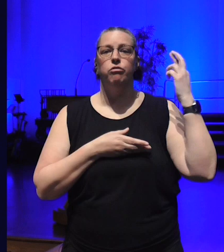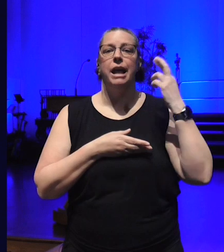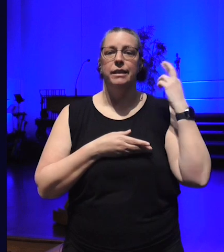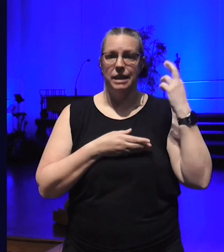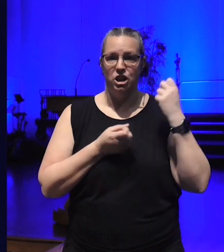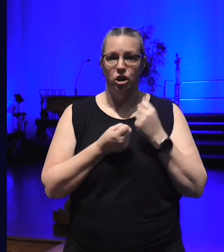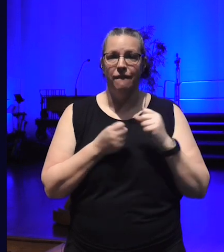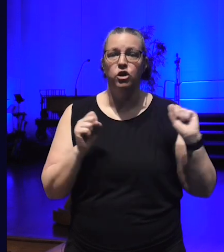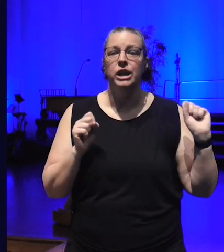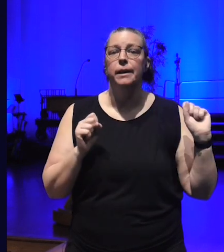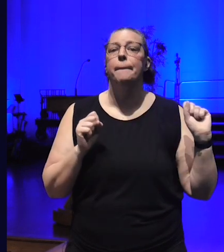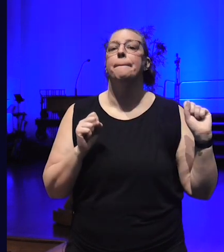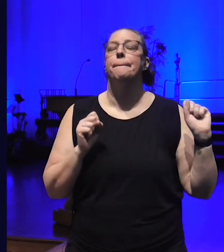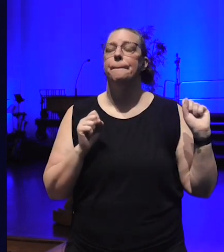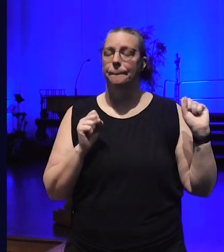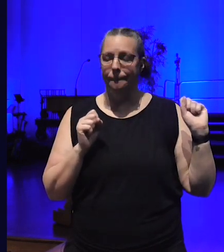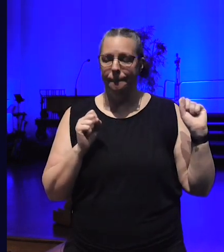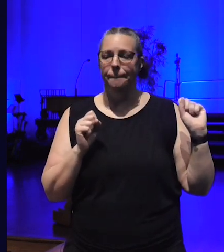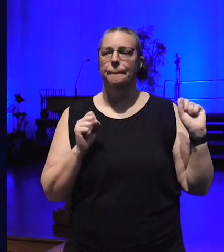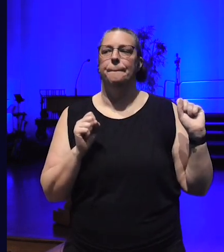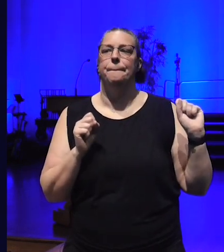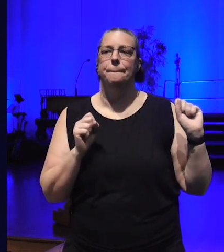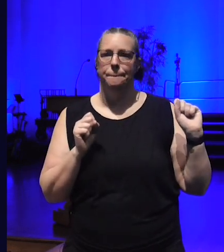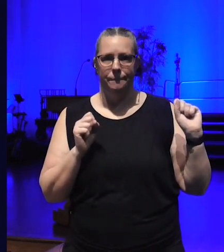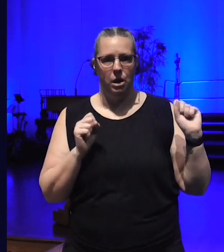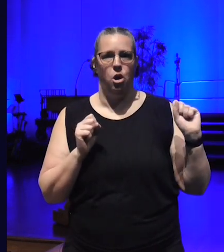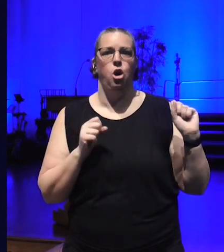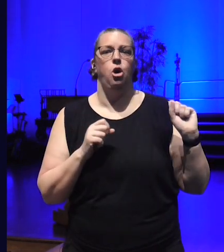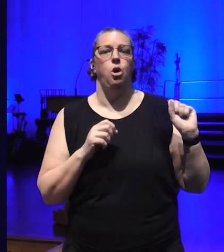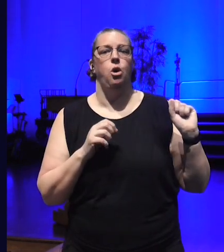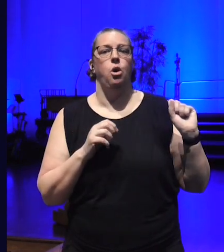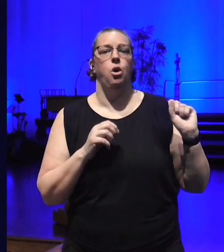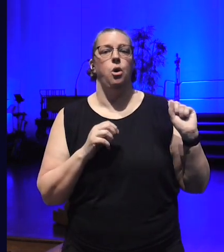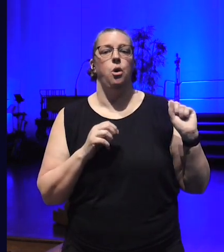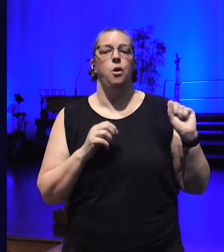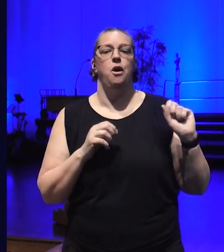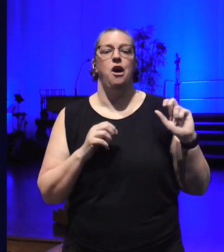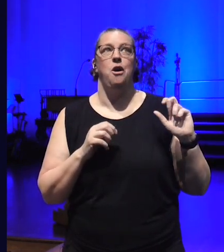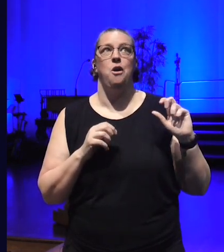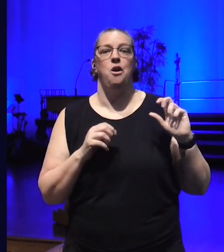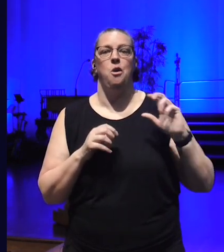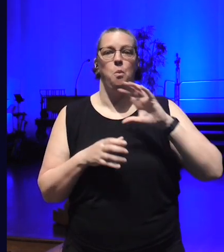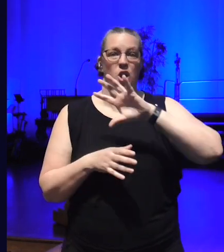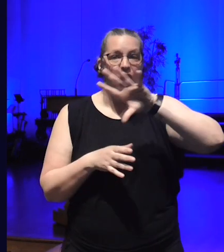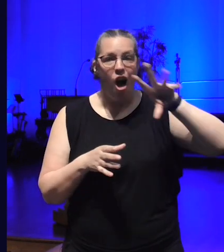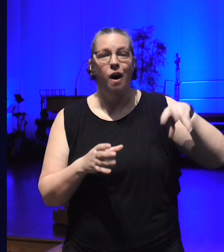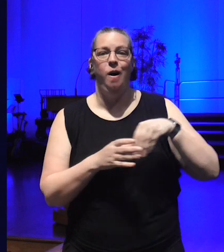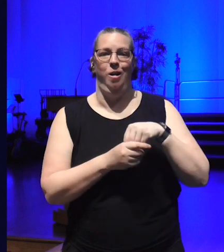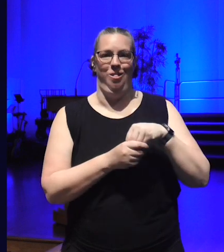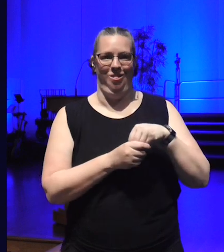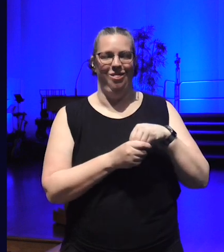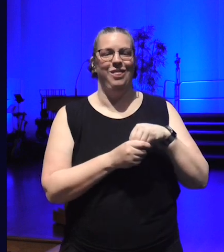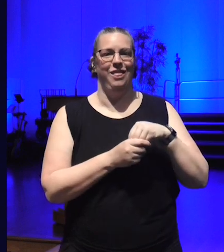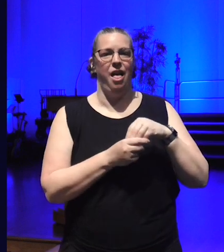and of a Divine love we are all part of the story of God's meaning in this thing called